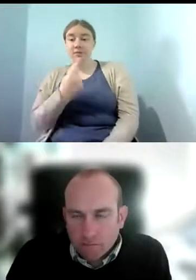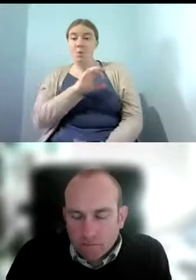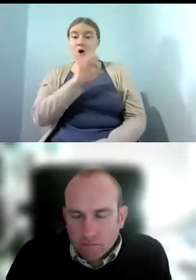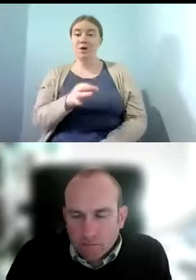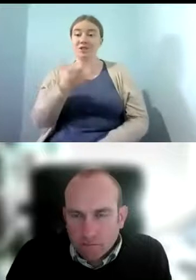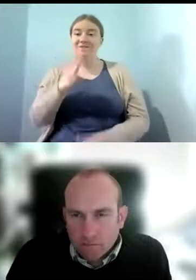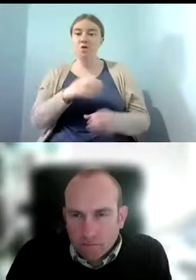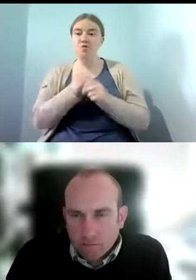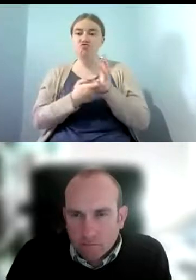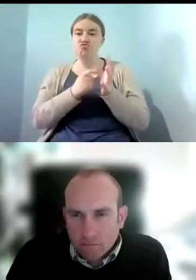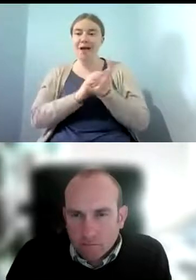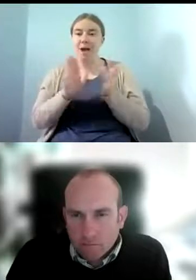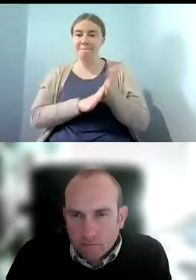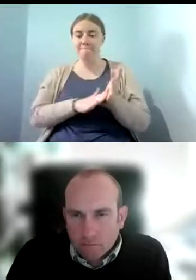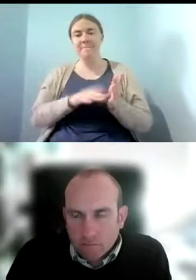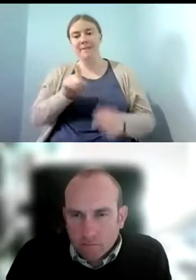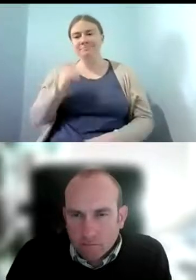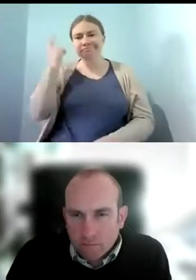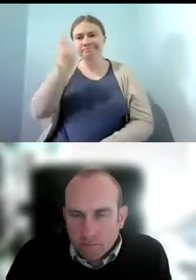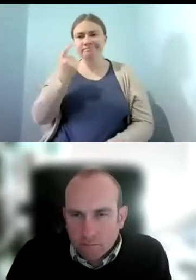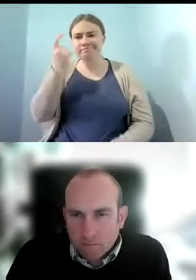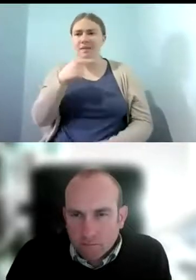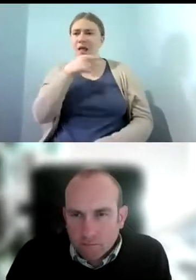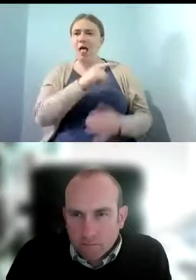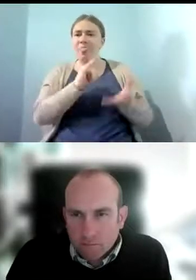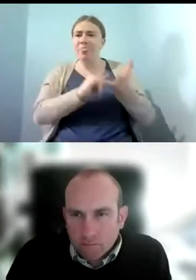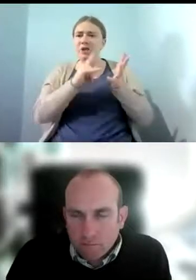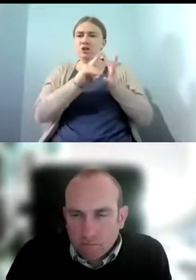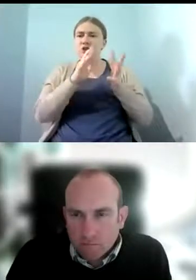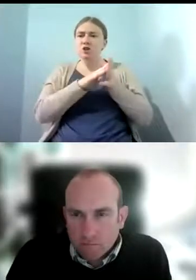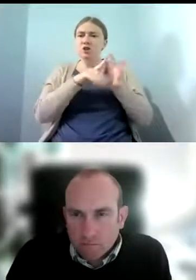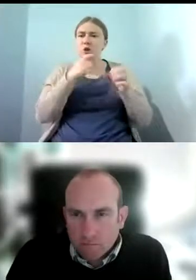of the sewage plant at diglis gave us any problems so richard that would be great to get your